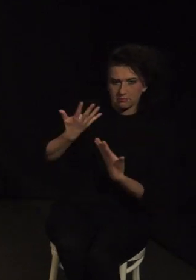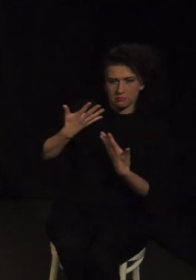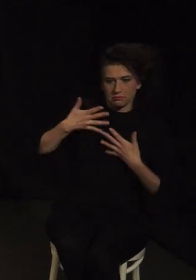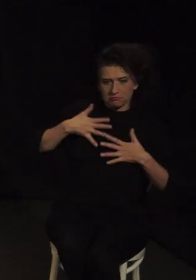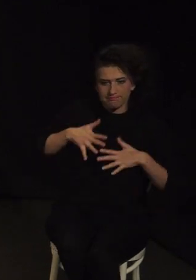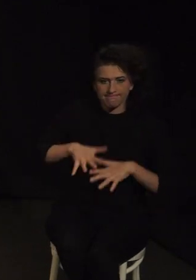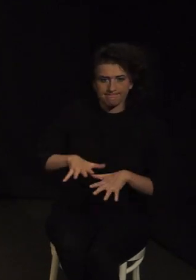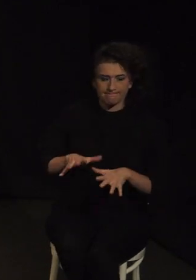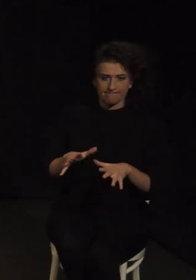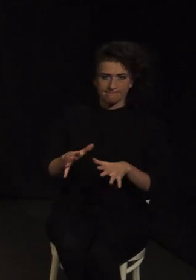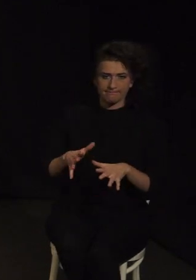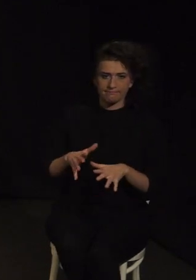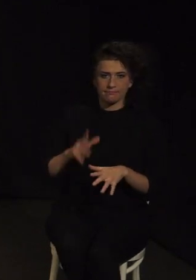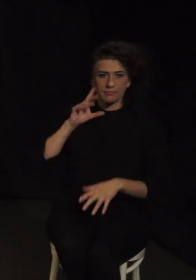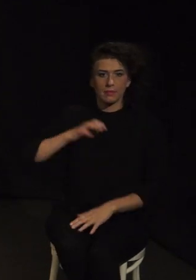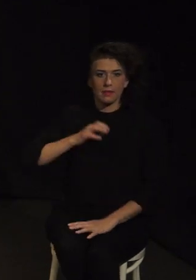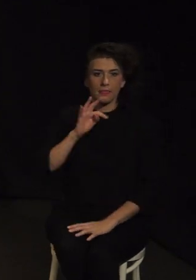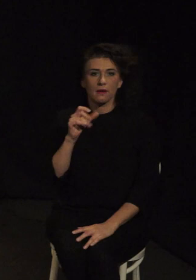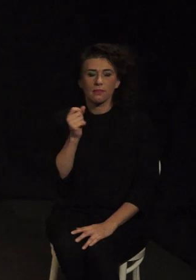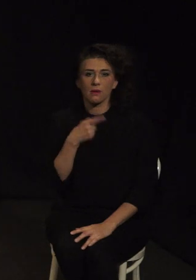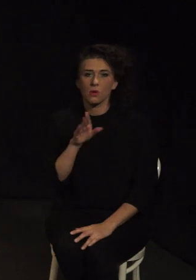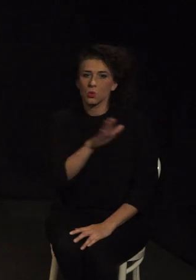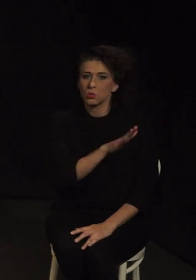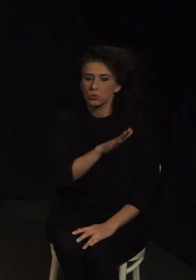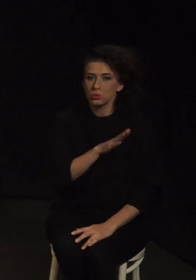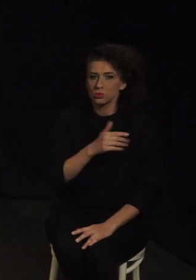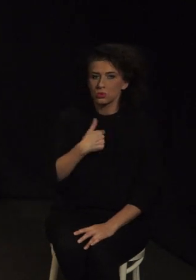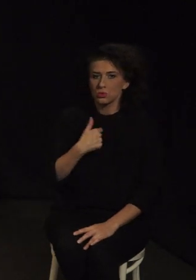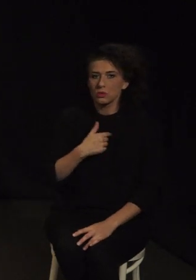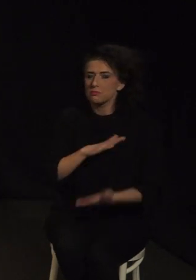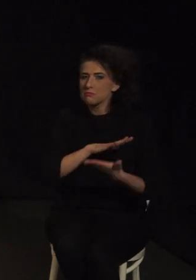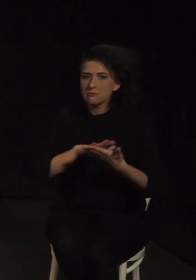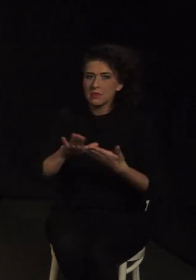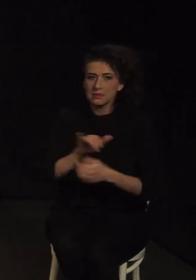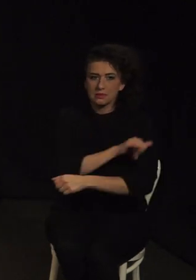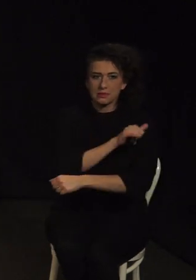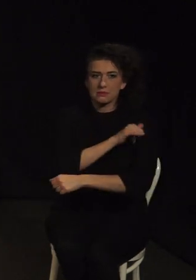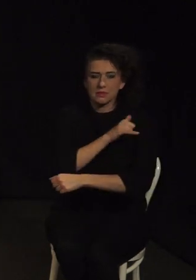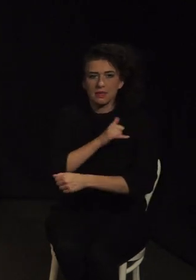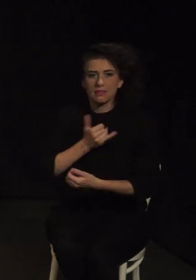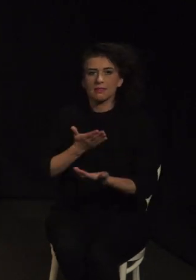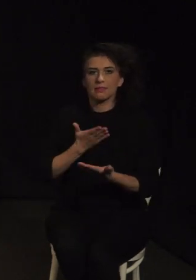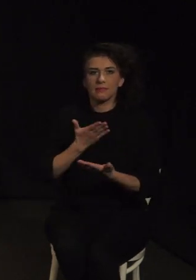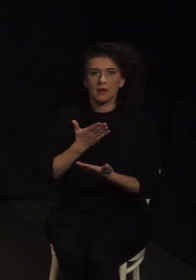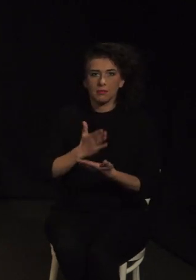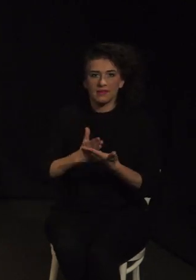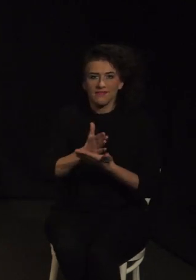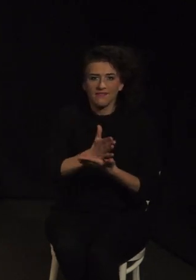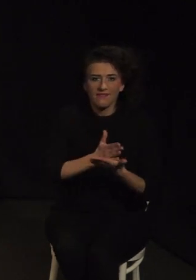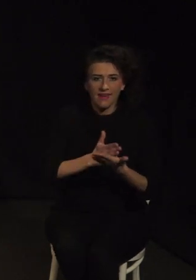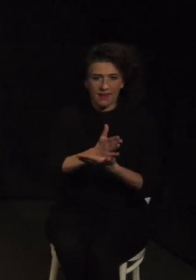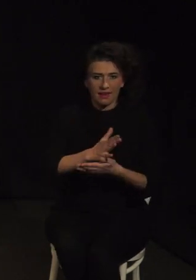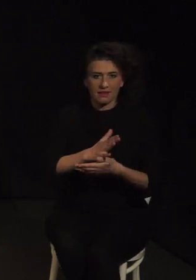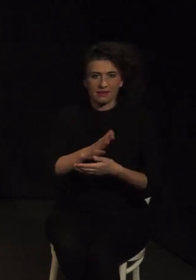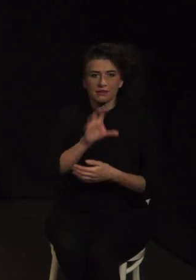and becomes an unknown, nameless servant, an observer in "Pan Tadeusz."